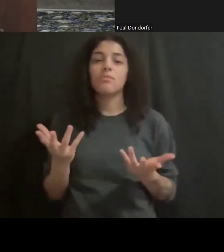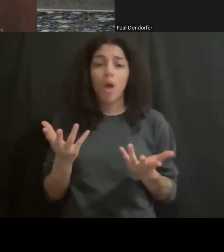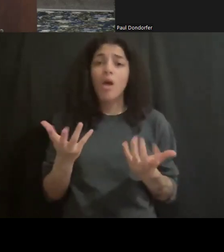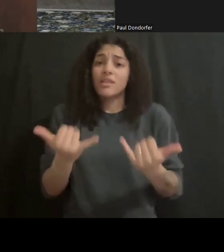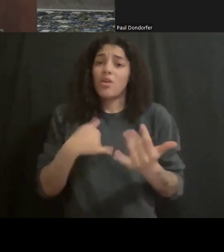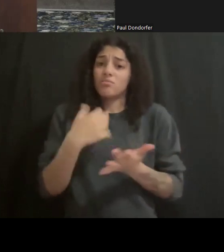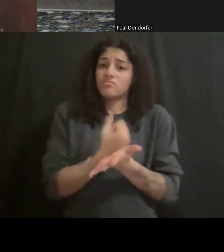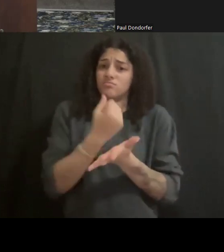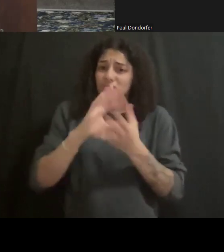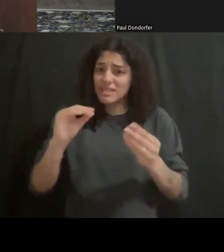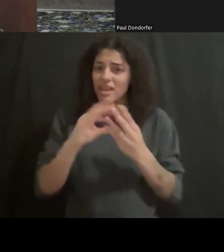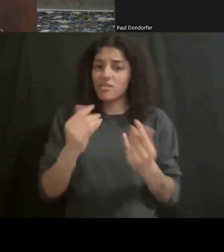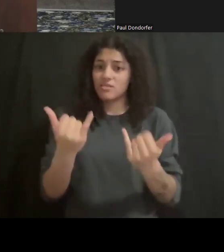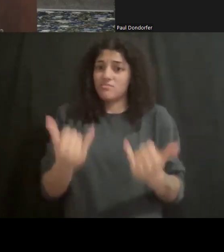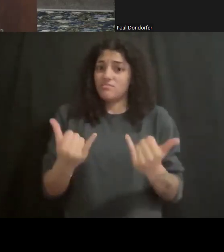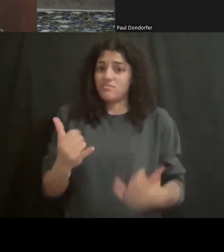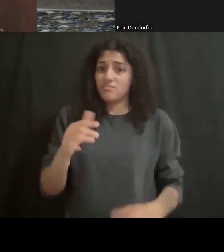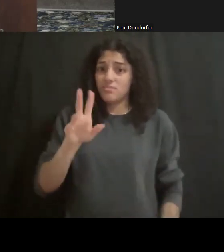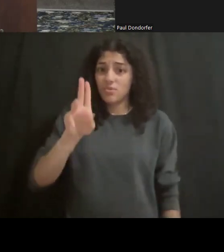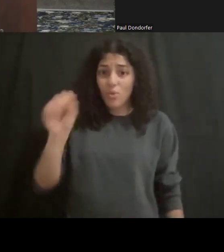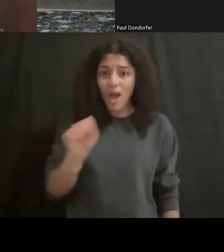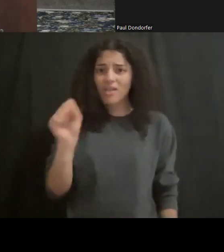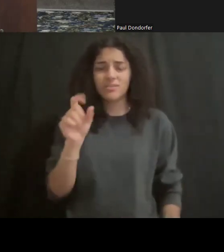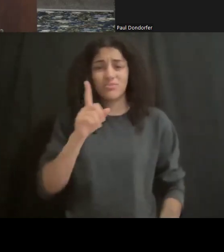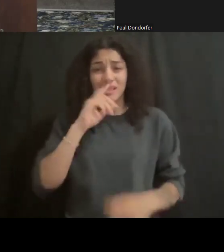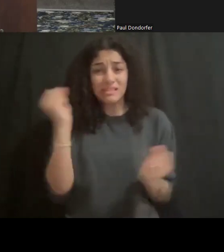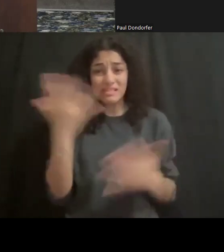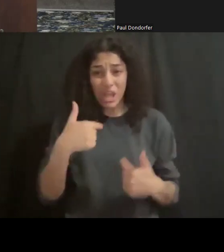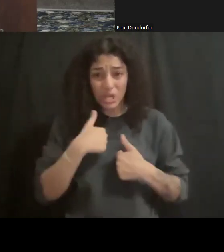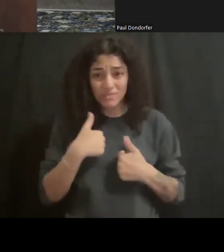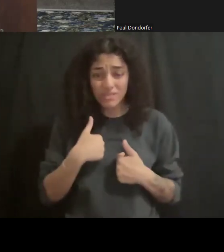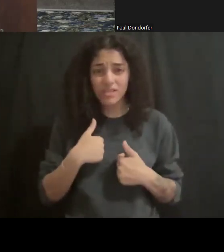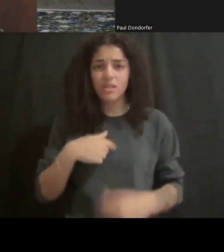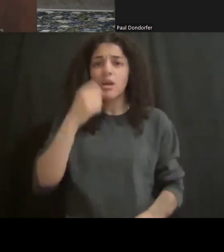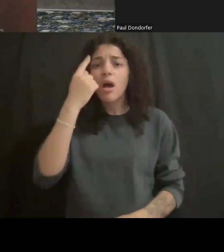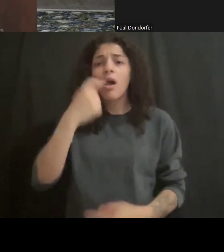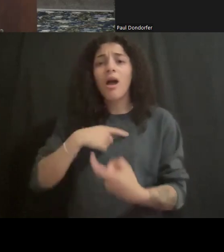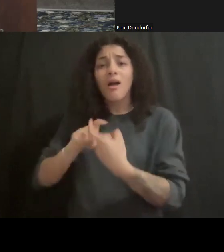the current state of this country truly horrifies me Not only as a friend to many but as a Catholic